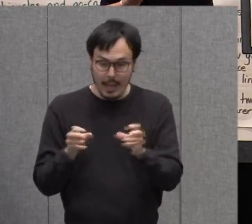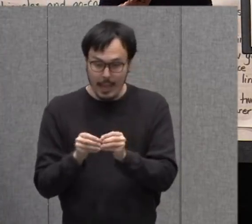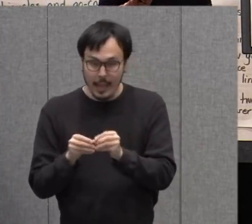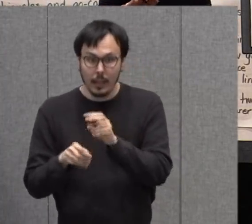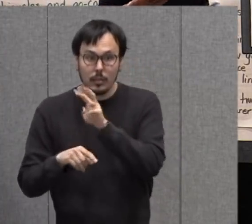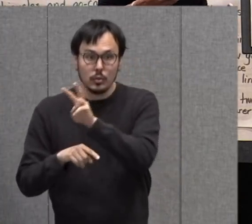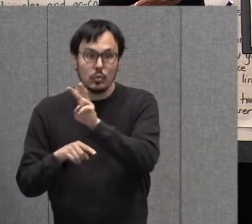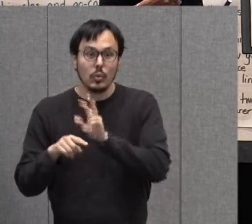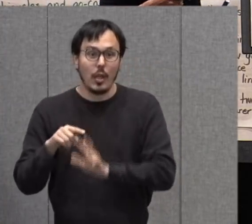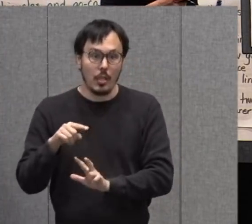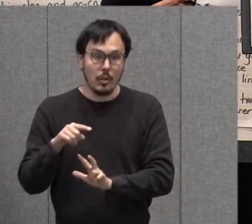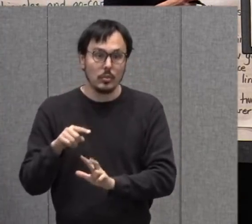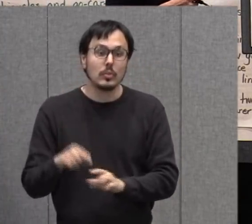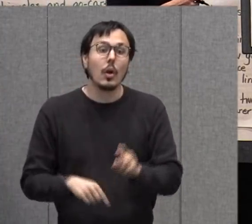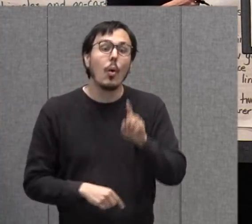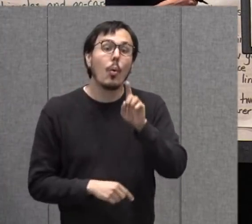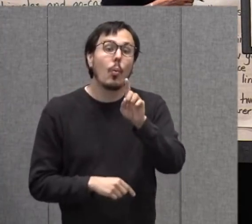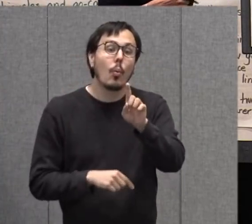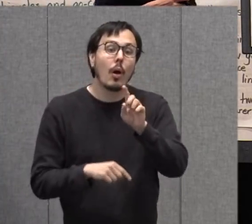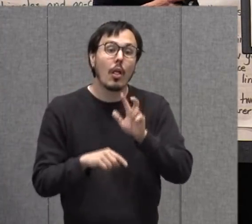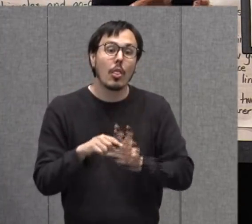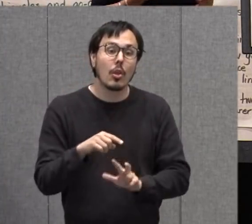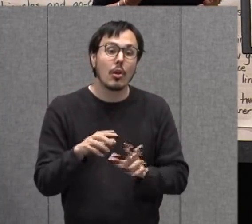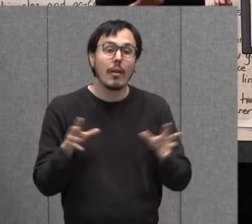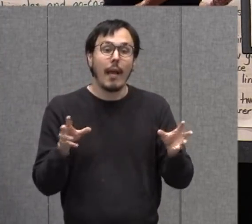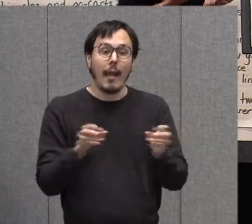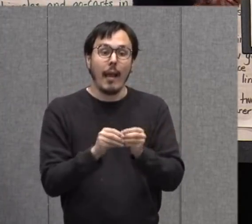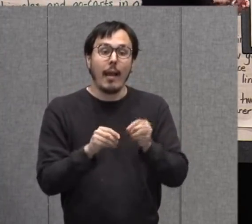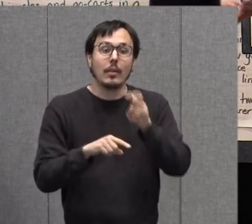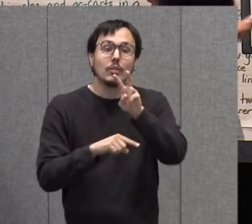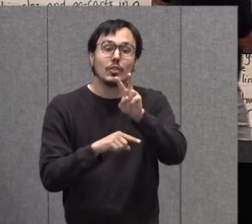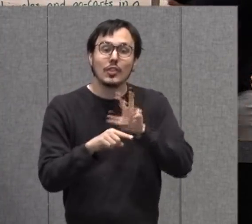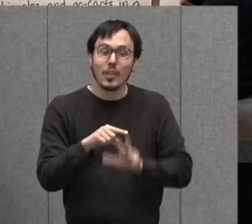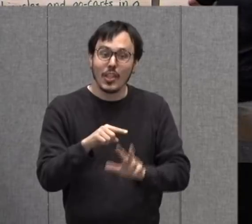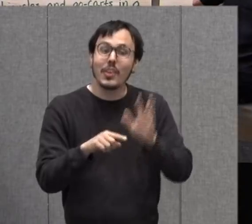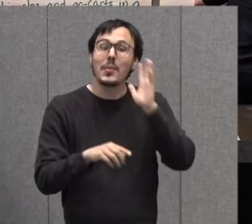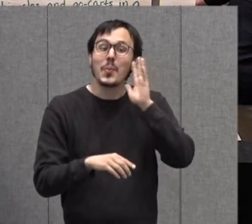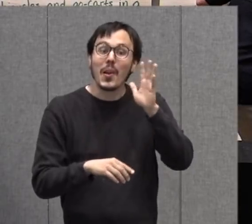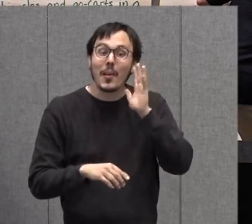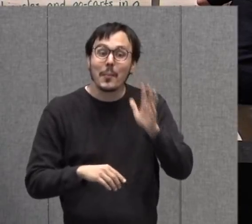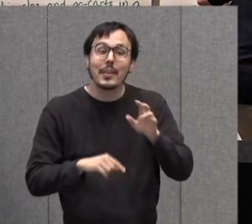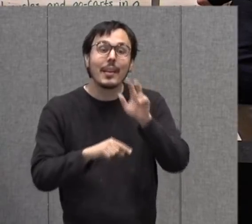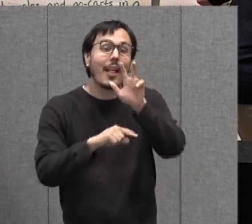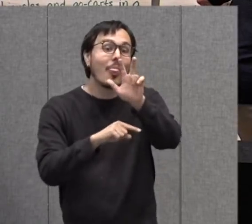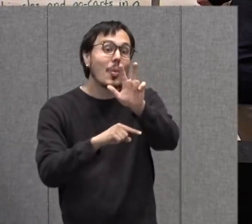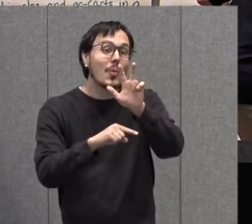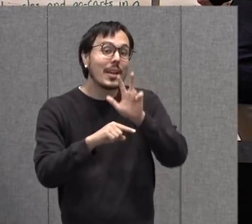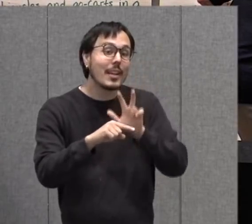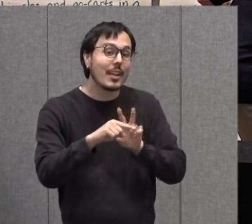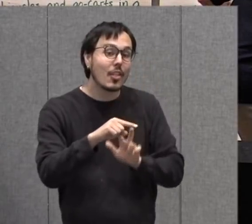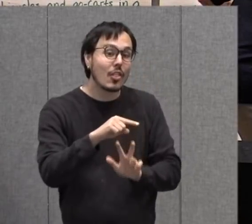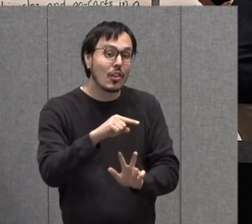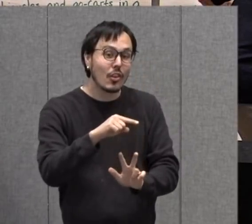So, one third and two thirds gets me again three thirds. What do we know about three thirds.